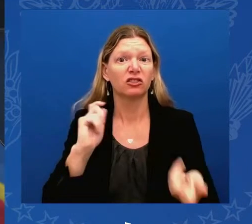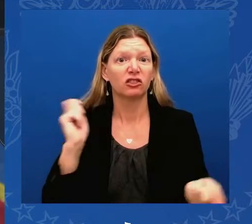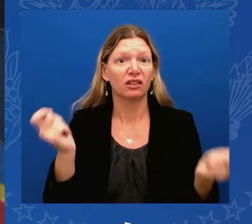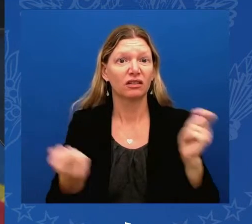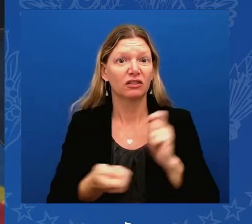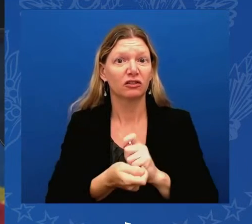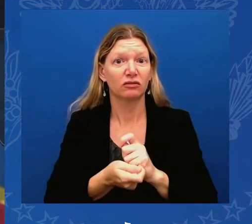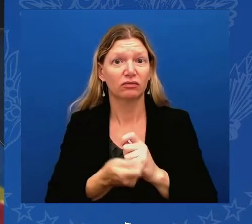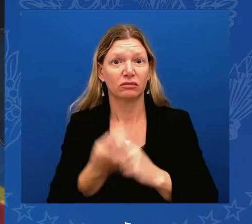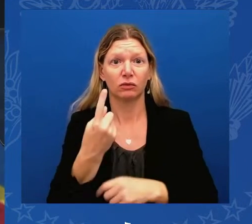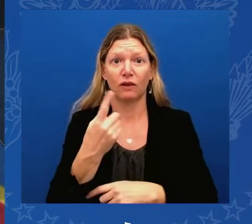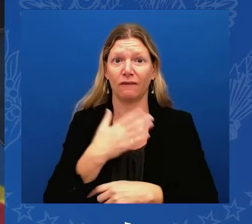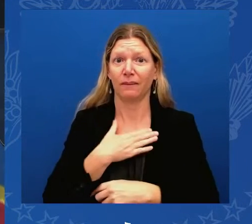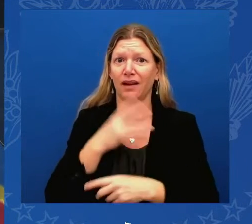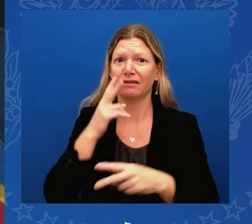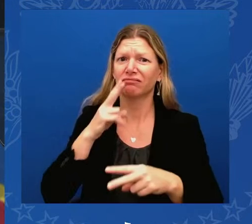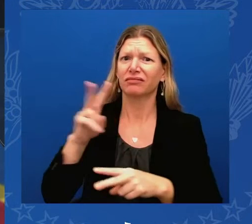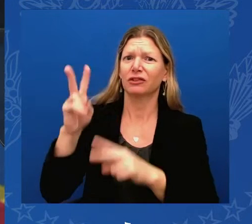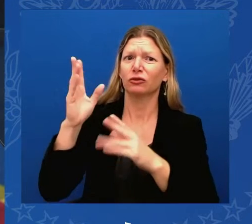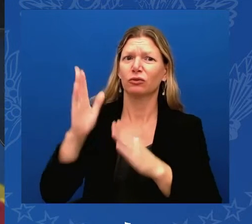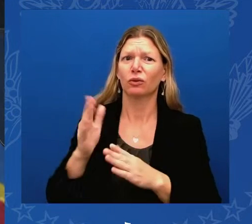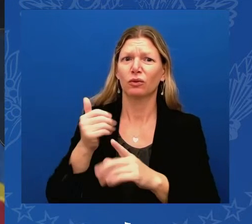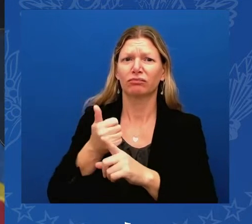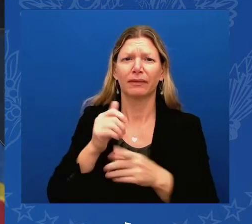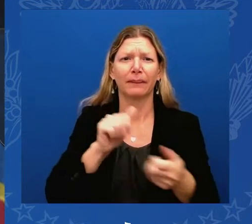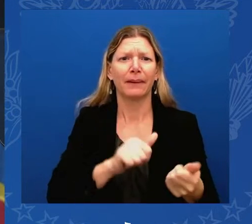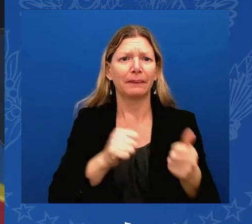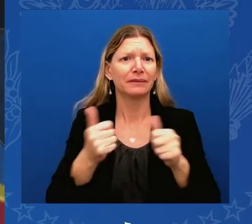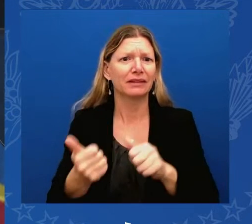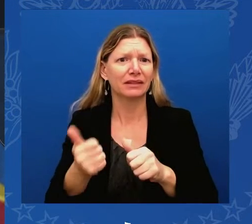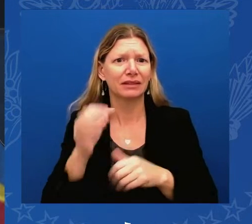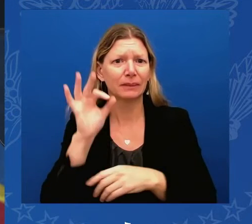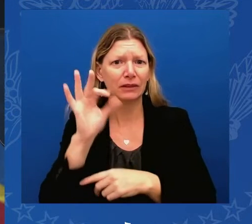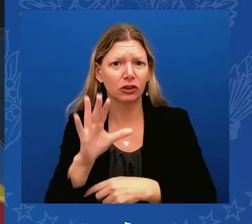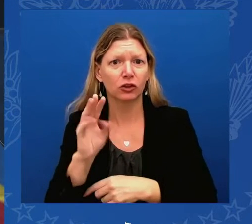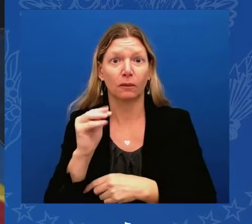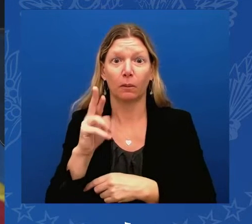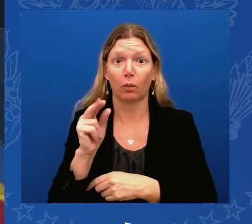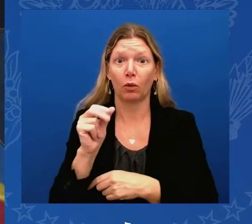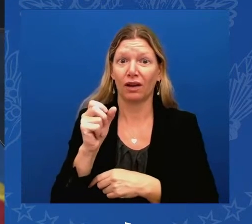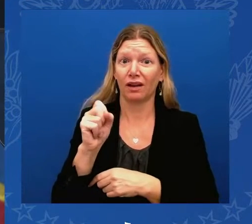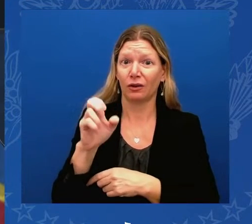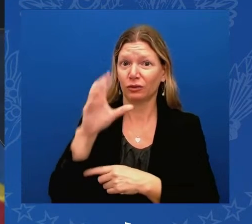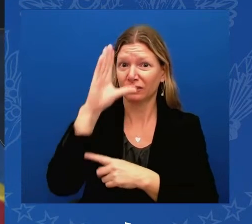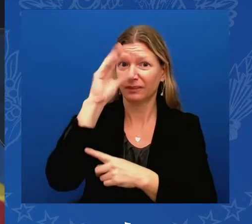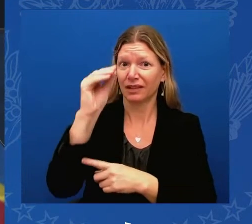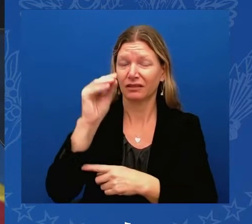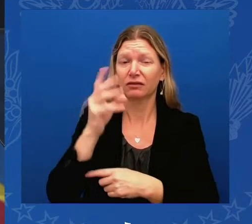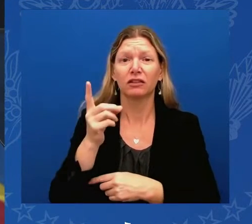Dr. Martin Luther King -- in April of my law school graduation year, he was murdered.